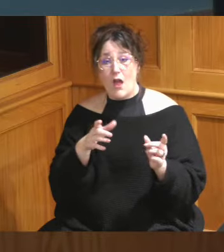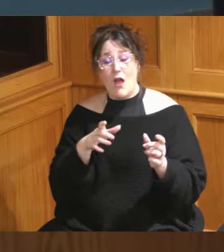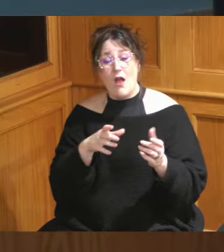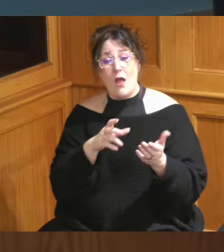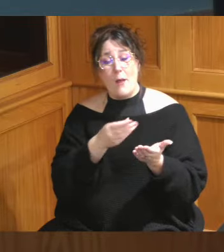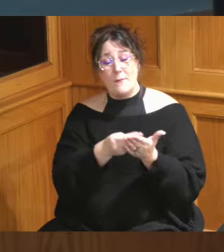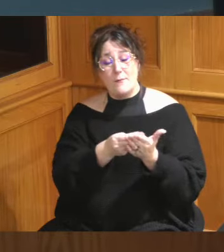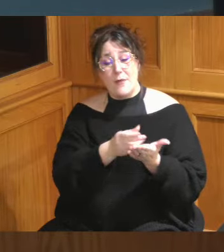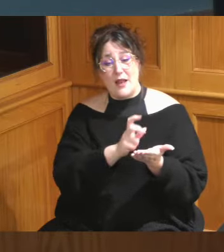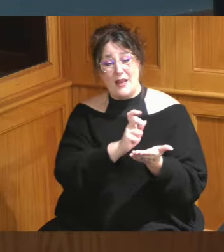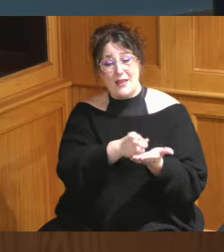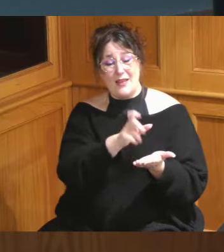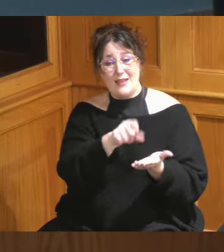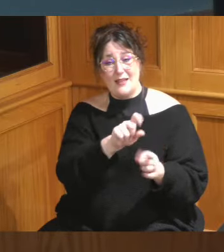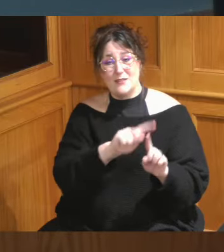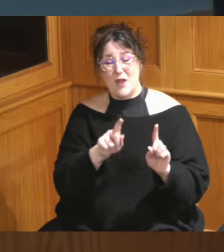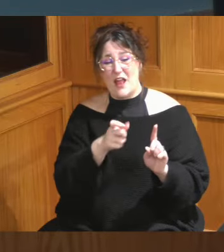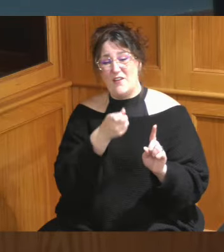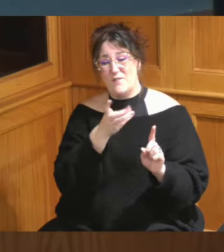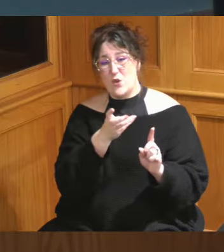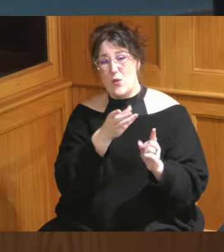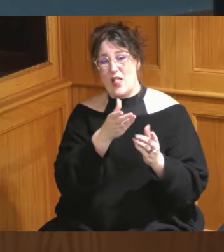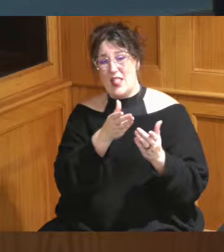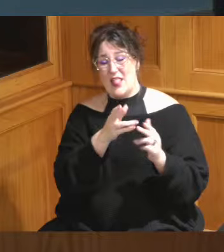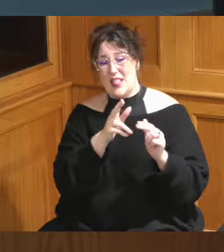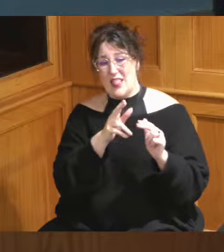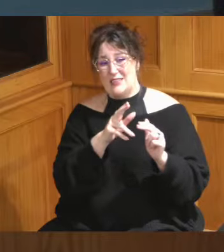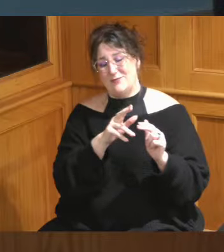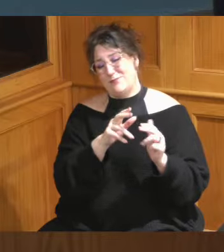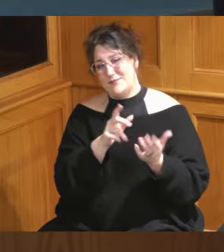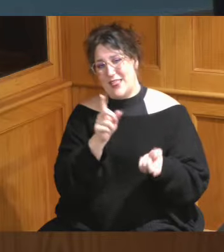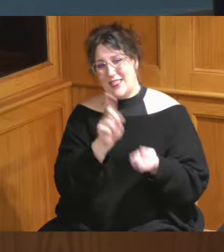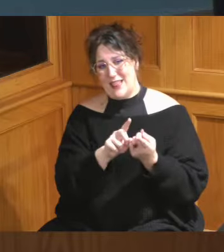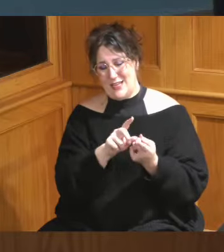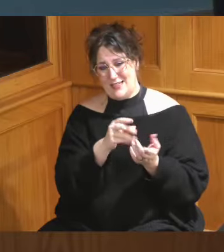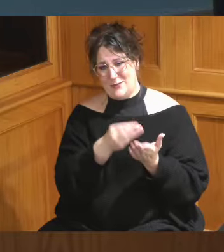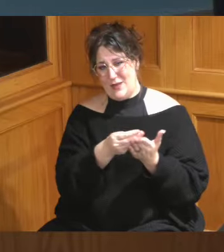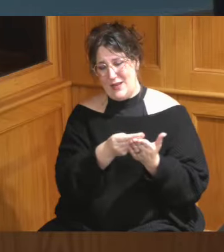provided a few less dollars there. Something else that I think is concerning but something